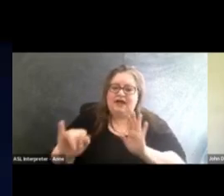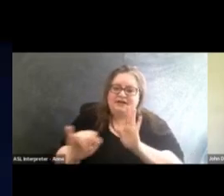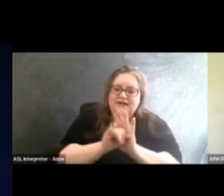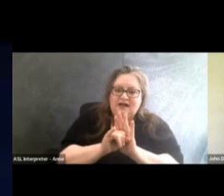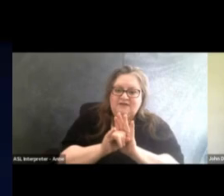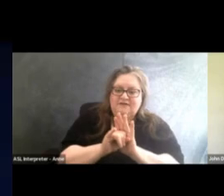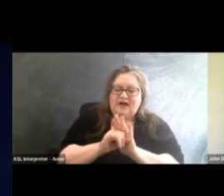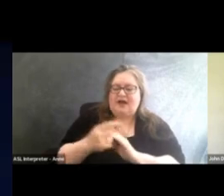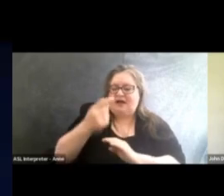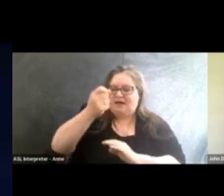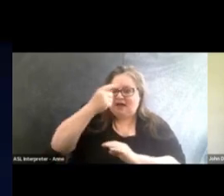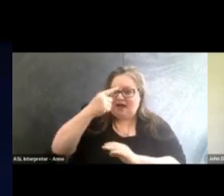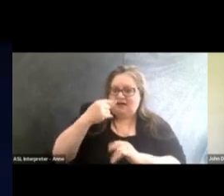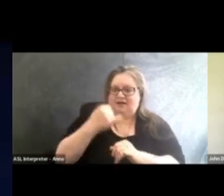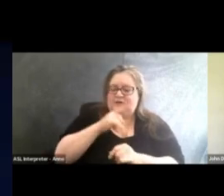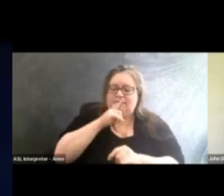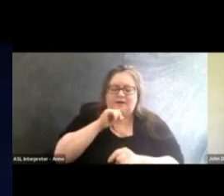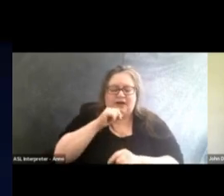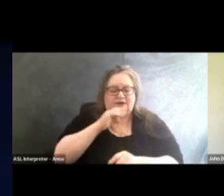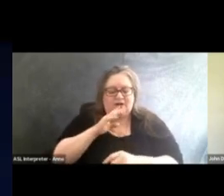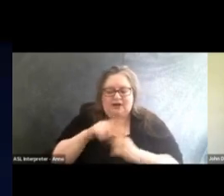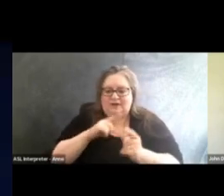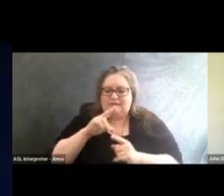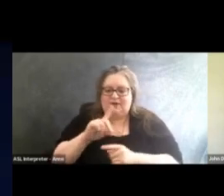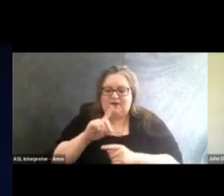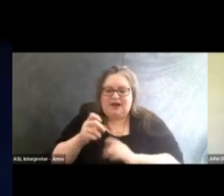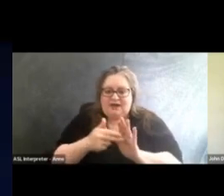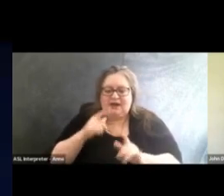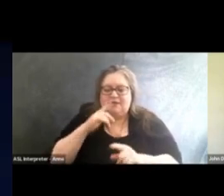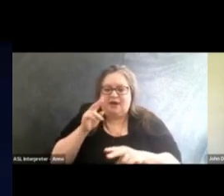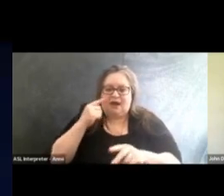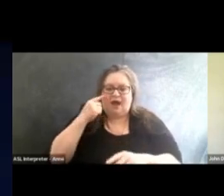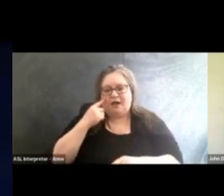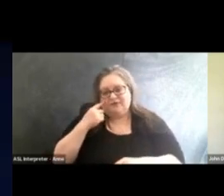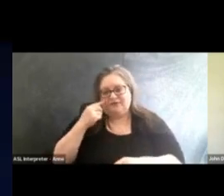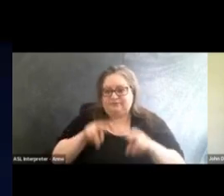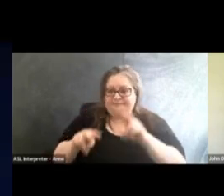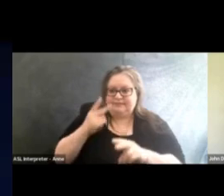cognitive impairment. I'm not talking diagnostic. I'm talking observationally, being able to see it, either that's through